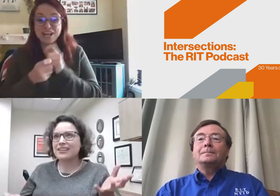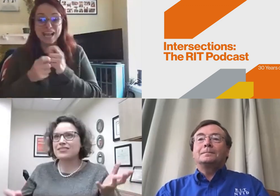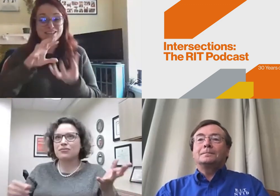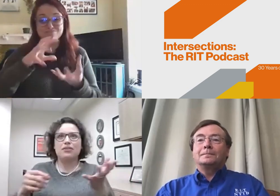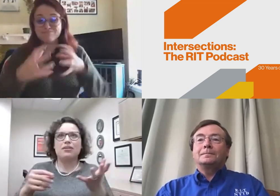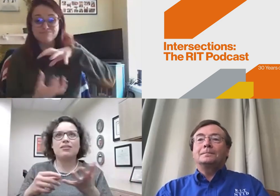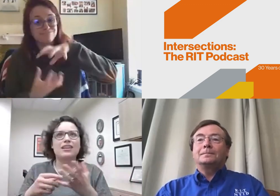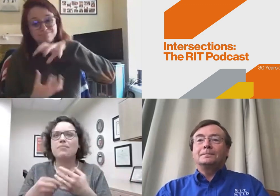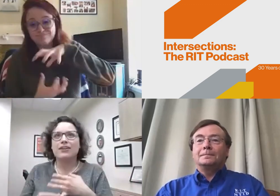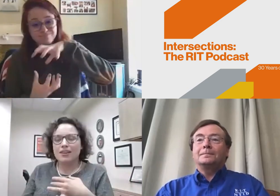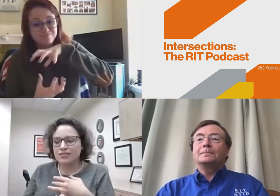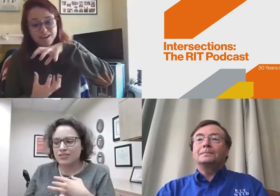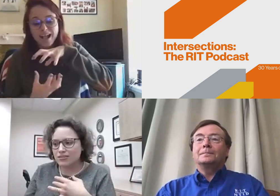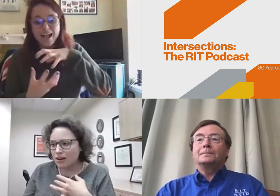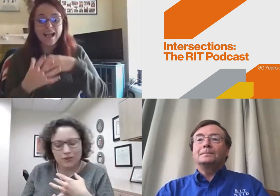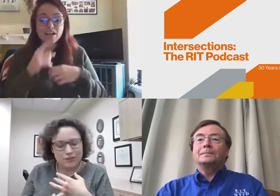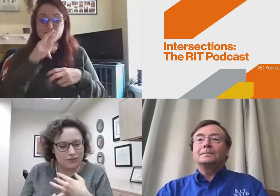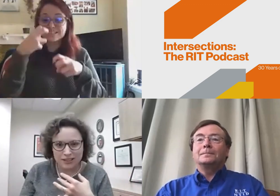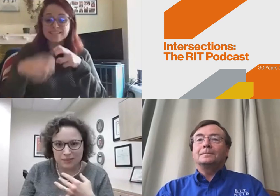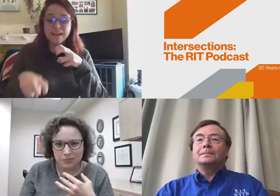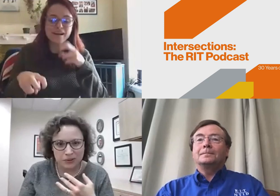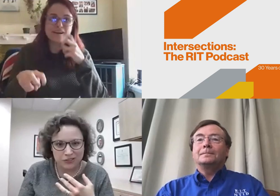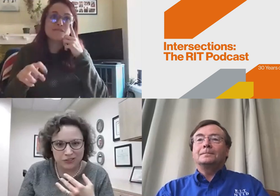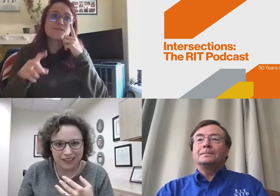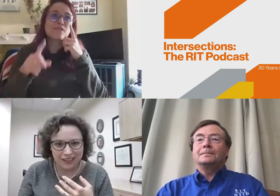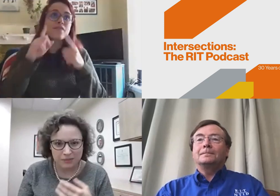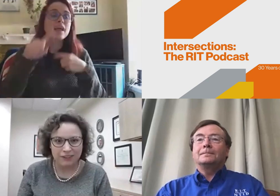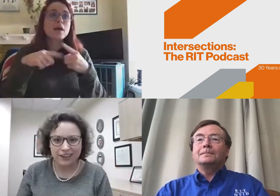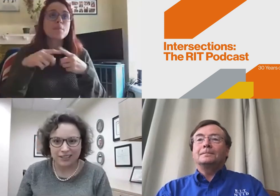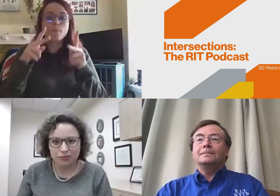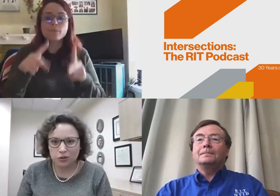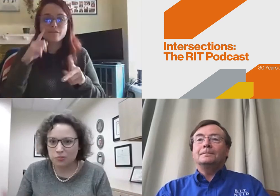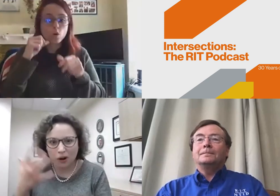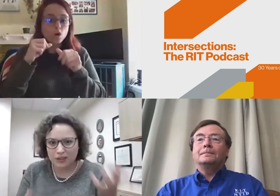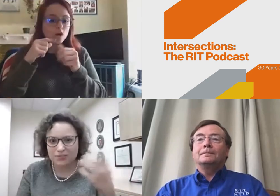Because think about, for example, a person who has chronic migraines for whom all this